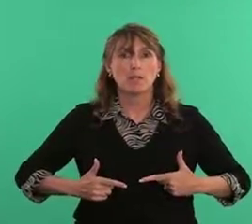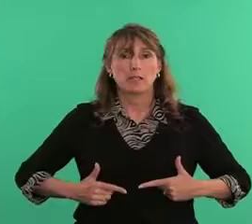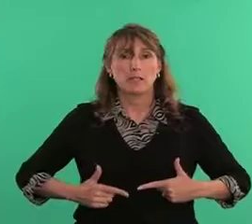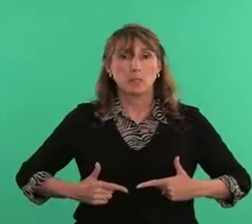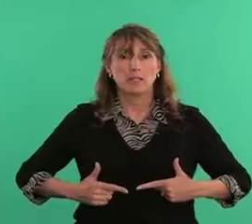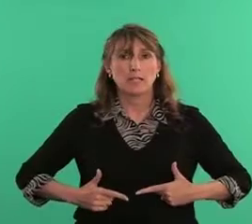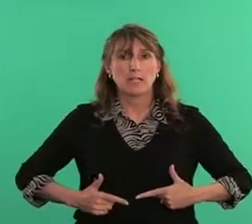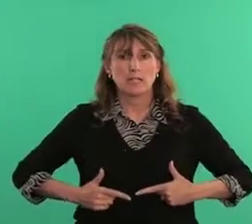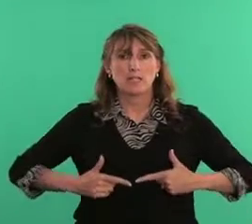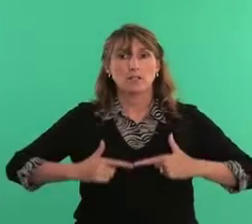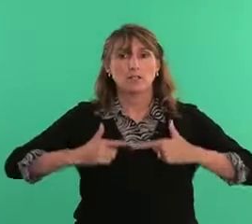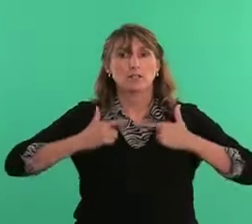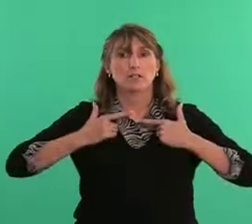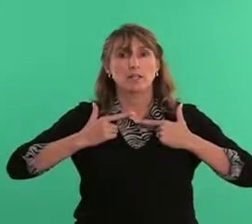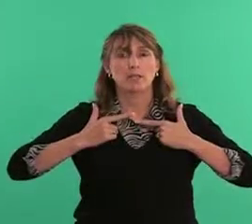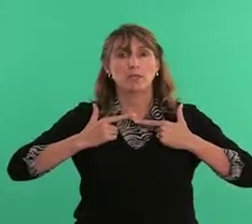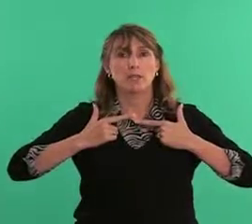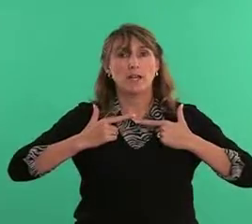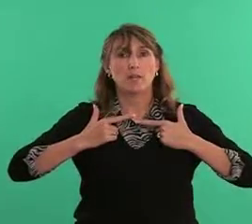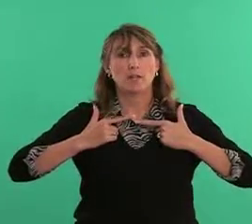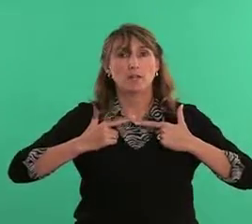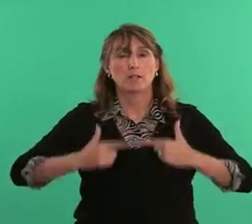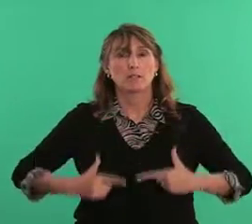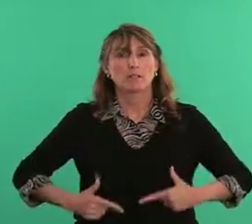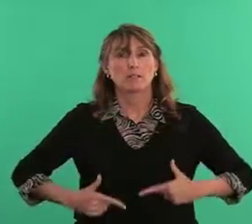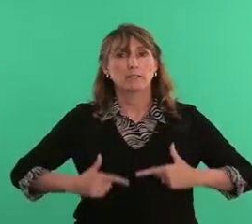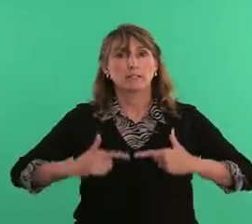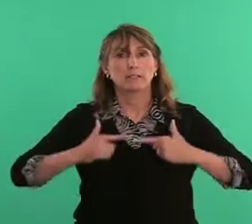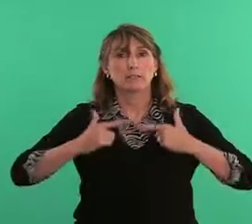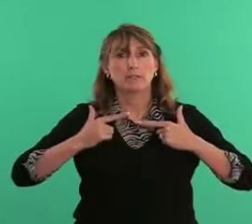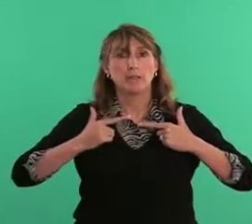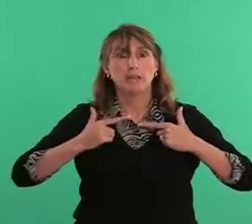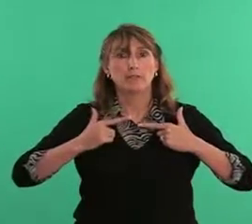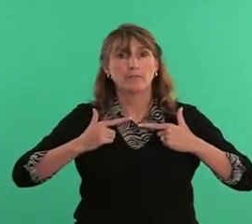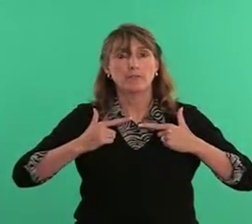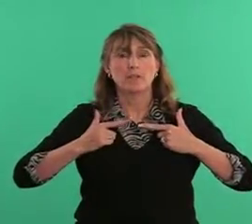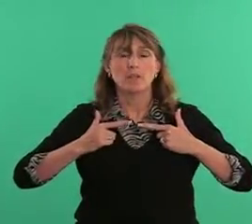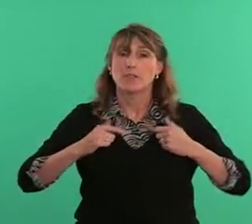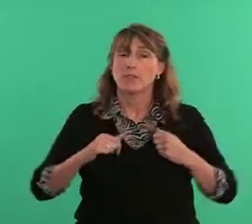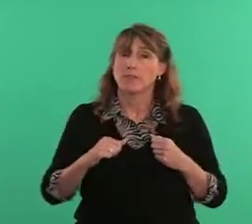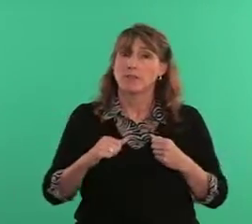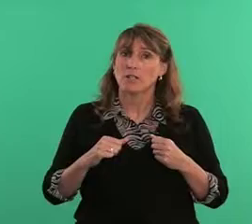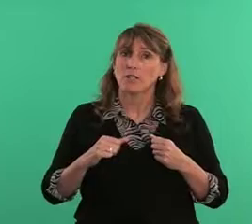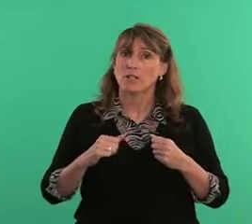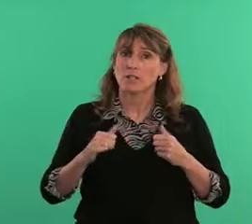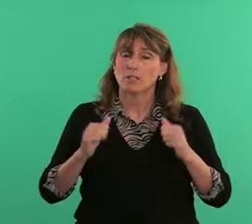bring it down here, and then move it up live, life the other variation